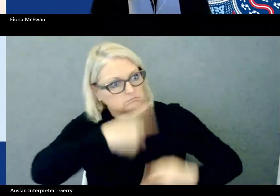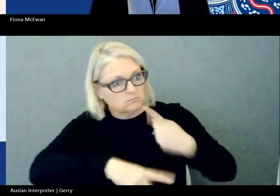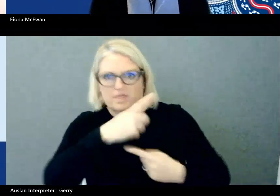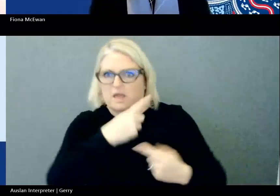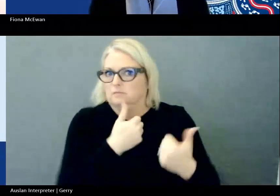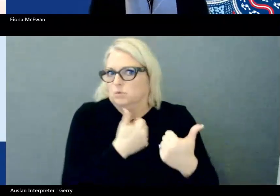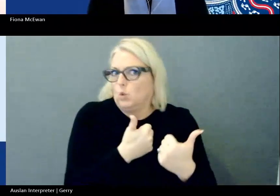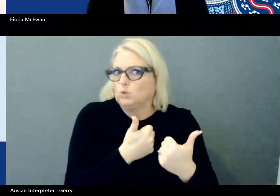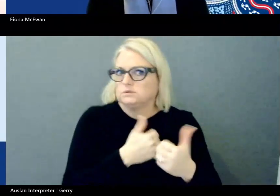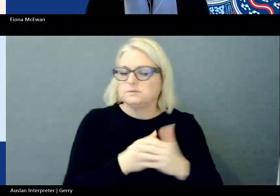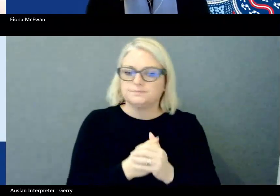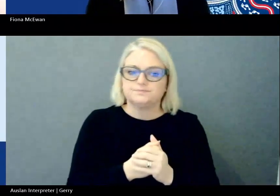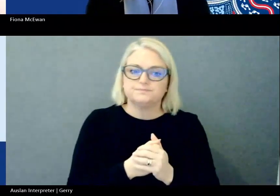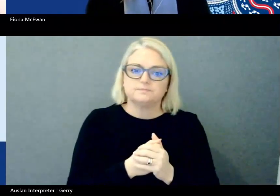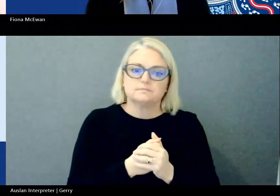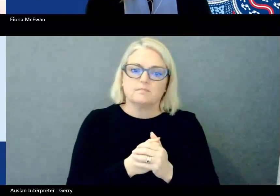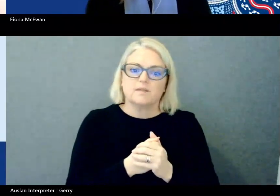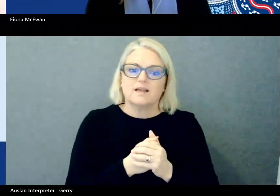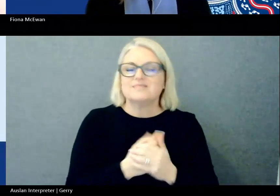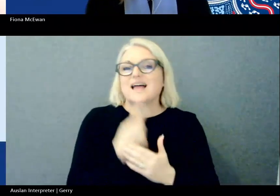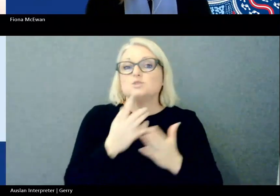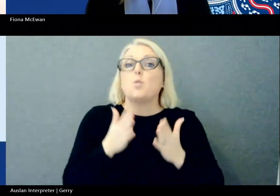of ways to kind of improve practice.